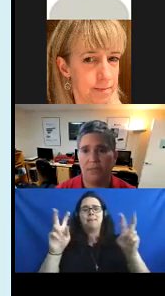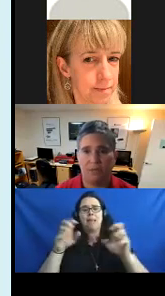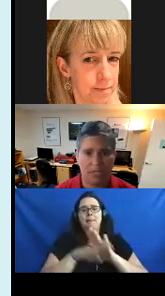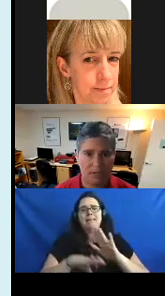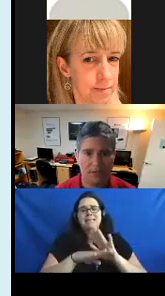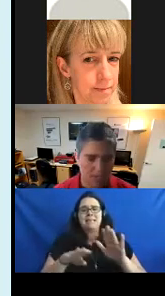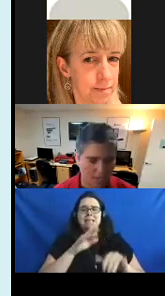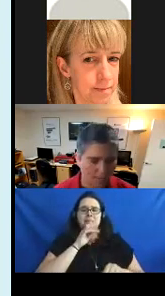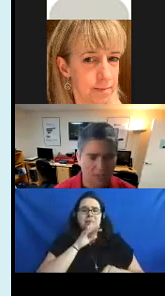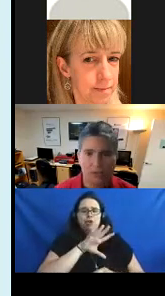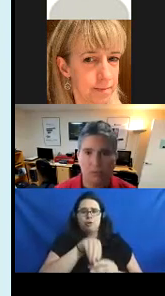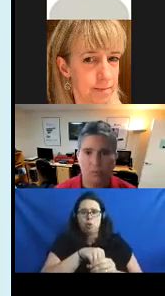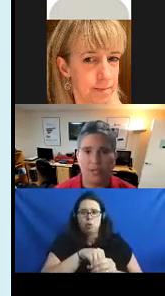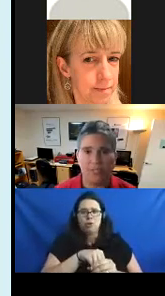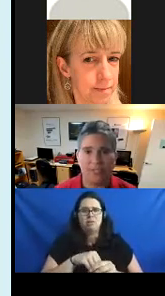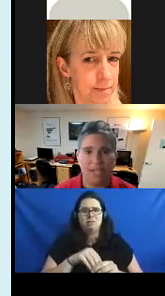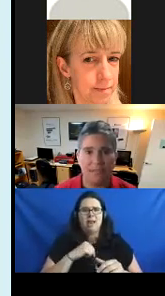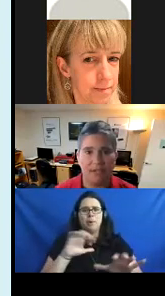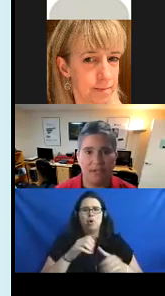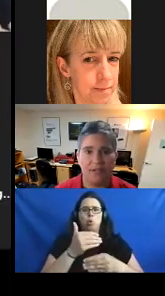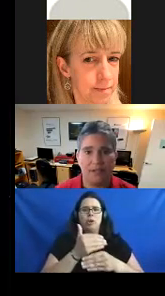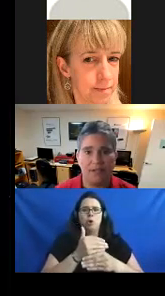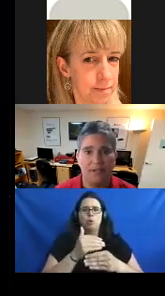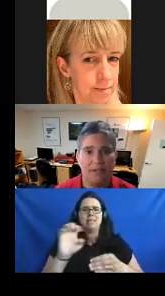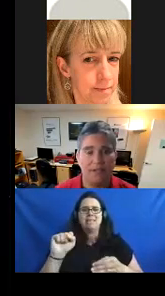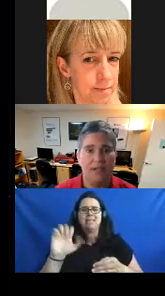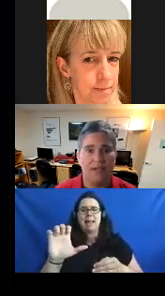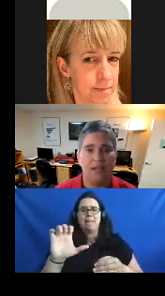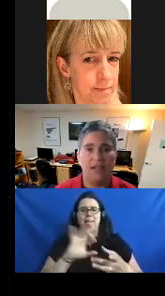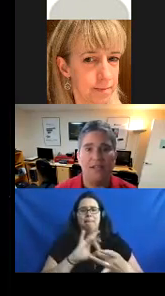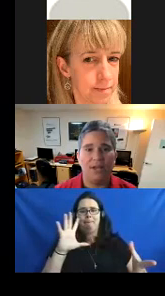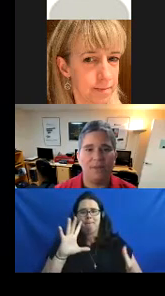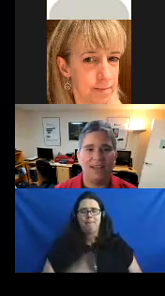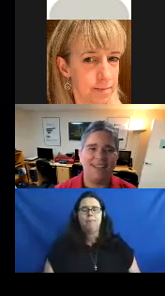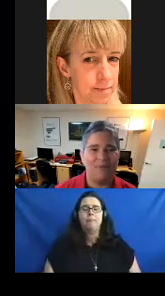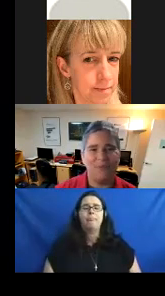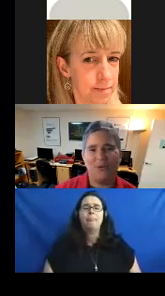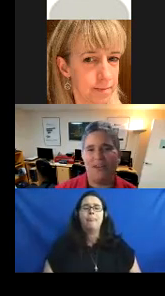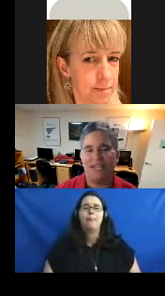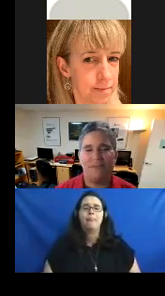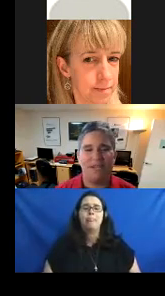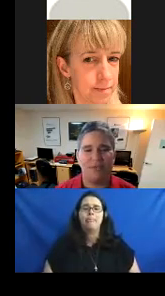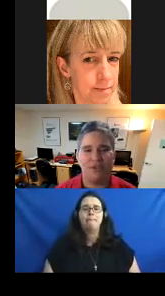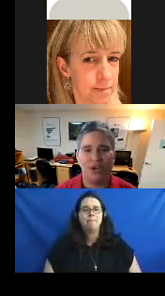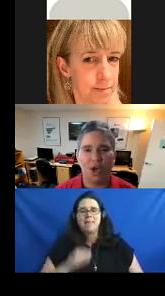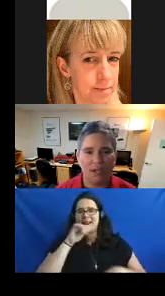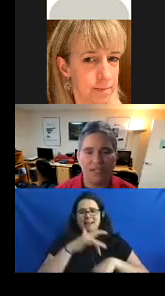BUILT IN. I WILL DO A WINDOWS ESCAPE TO EXIT. WE WON'T HAVE TIME TO DEMONSTRATE THE DIFFERENT